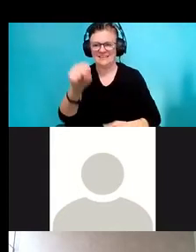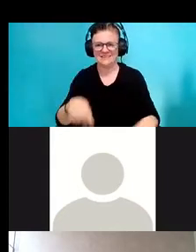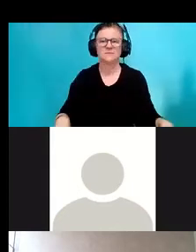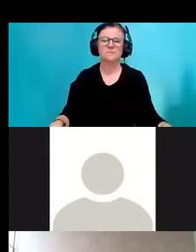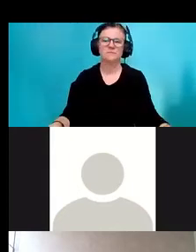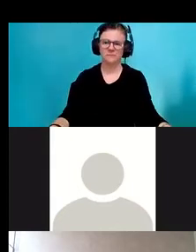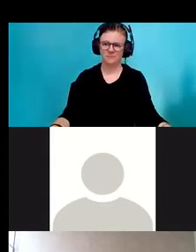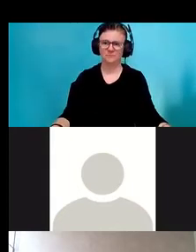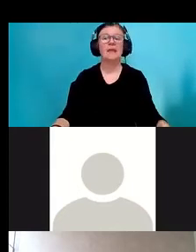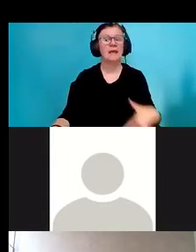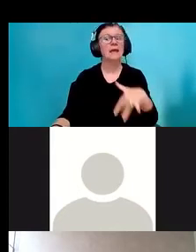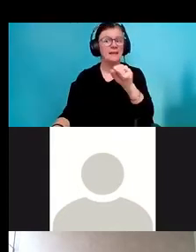Very concrete. Exactly.